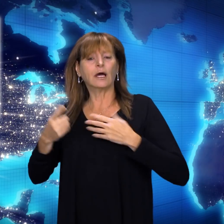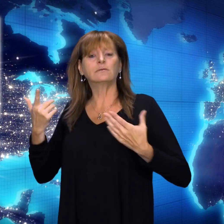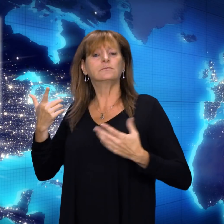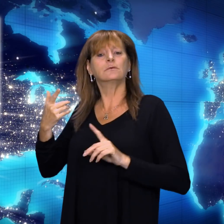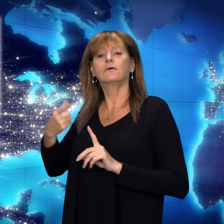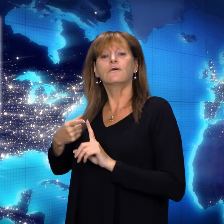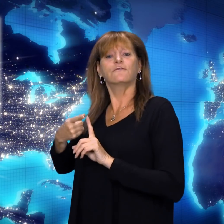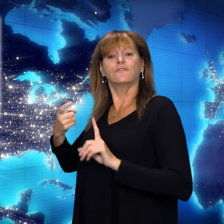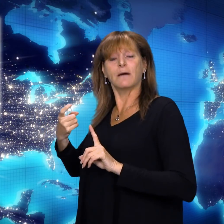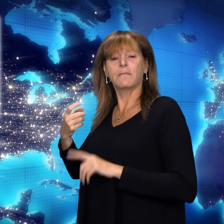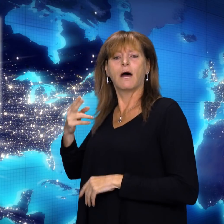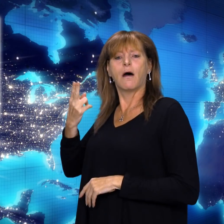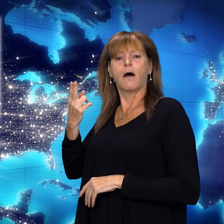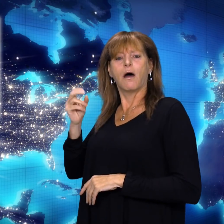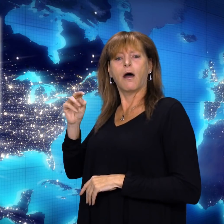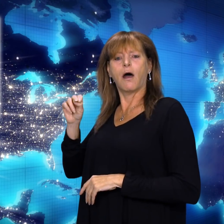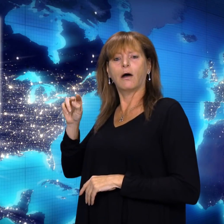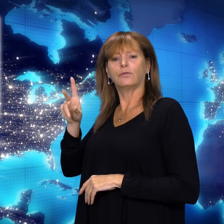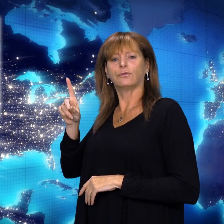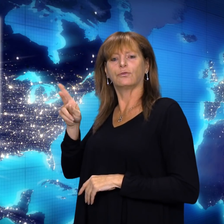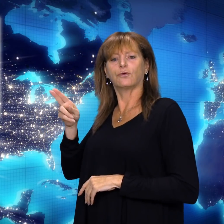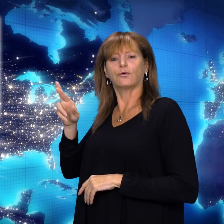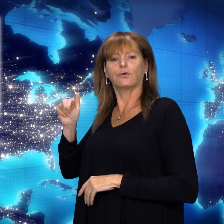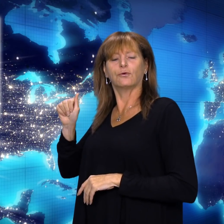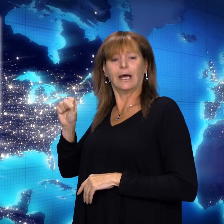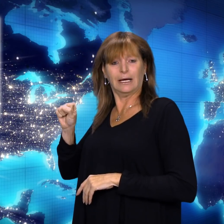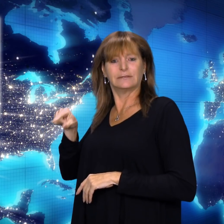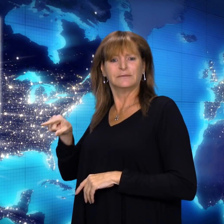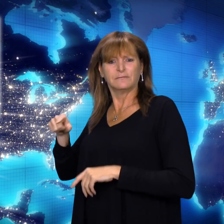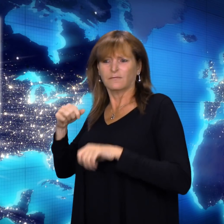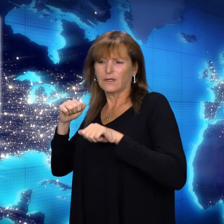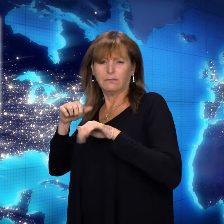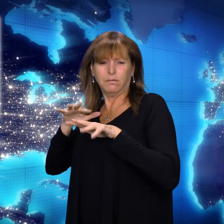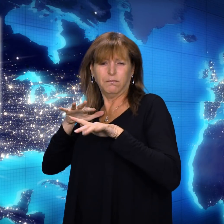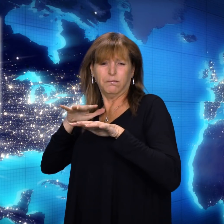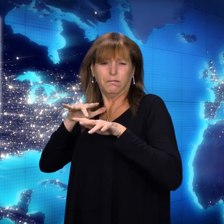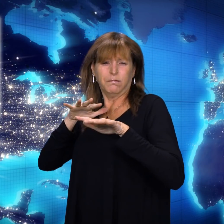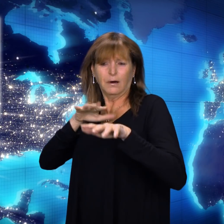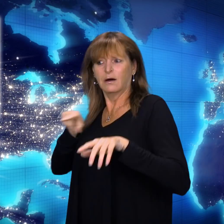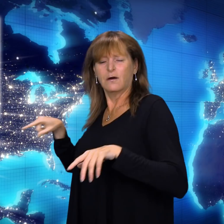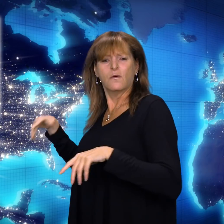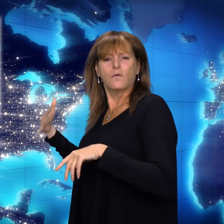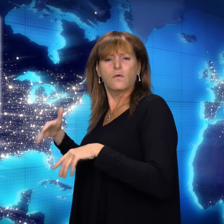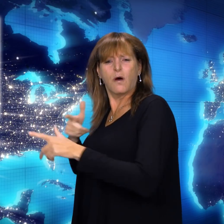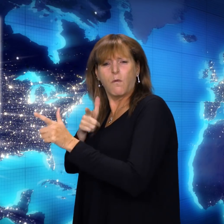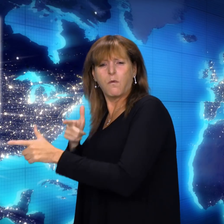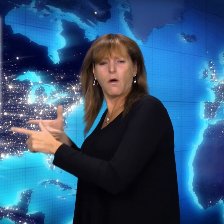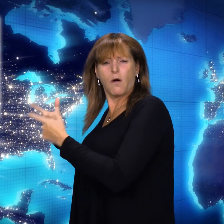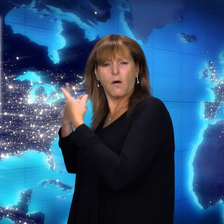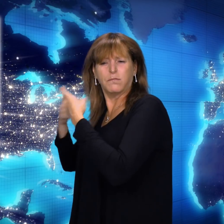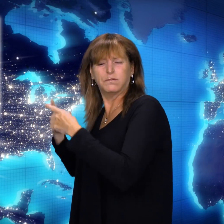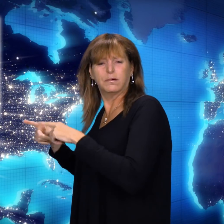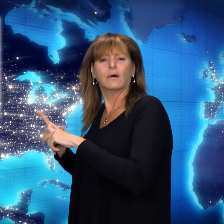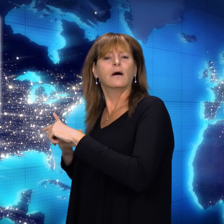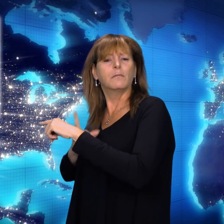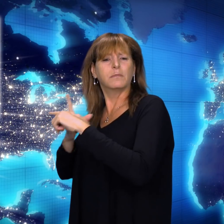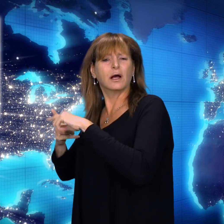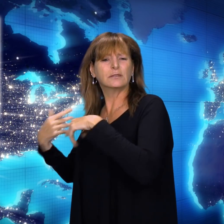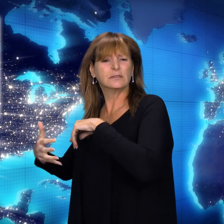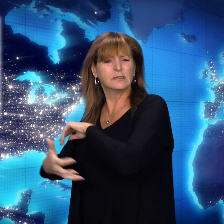Honduras fleeing violence and a poor economy walked towards the